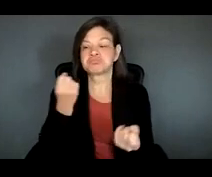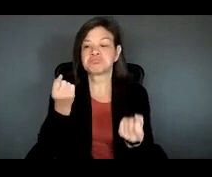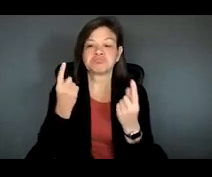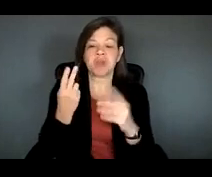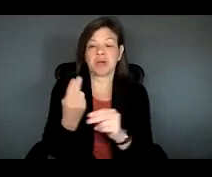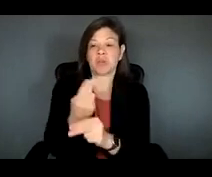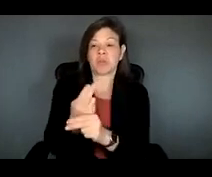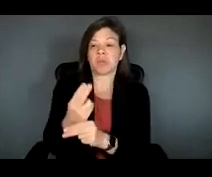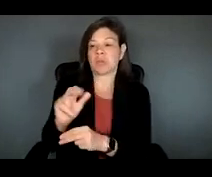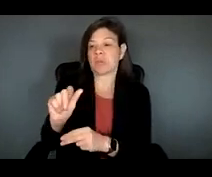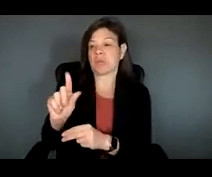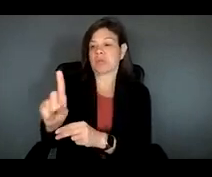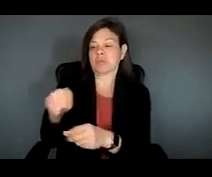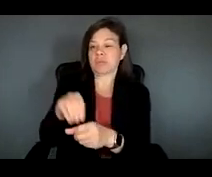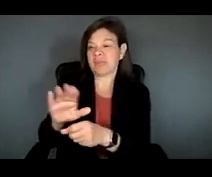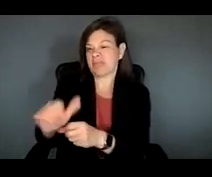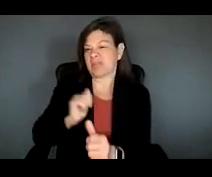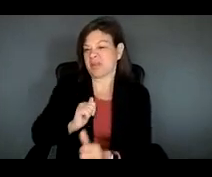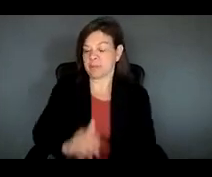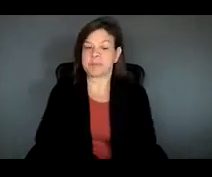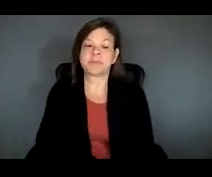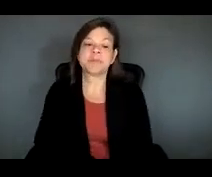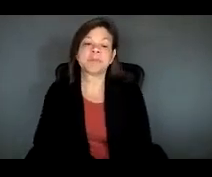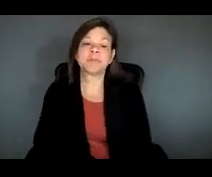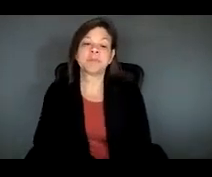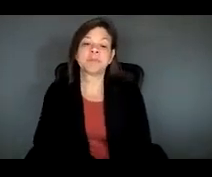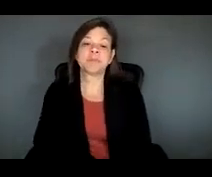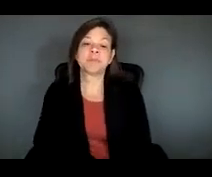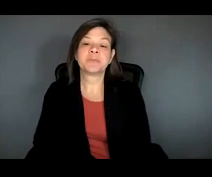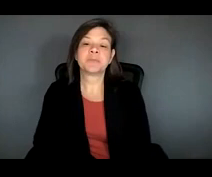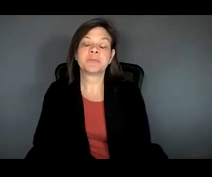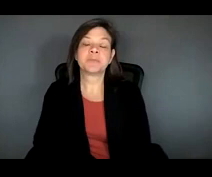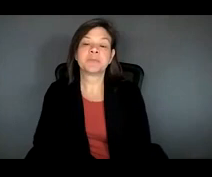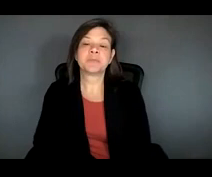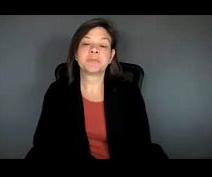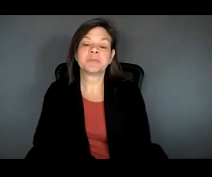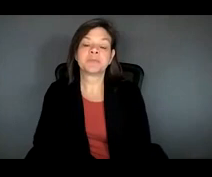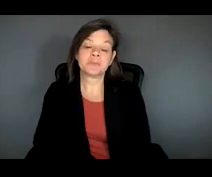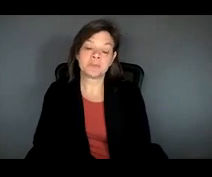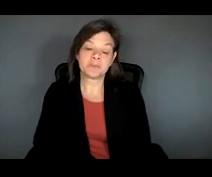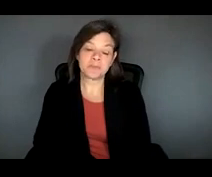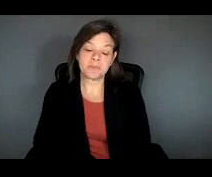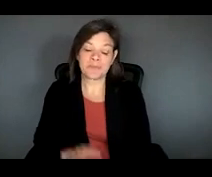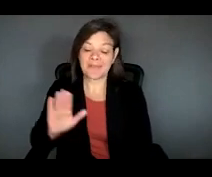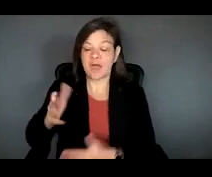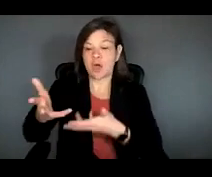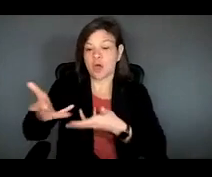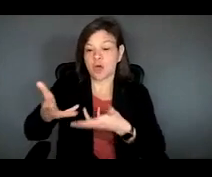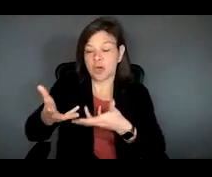assistive listening in their theater. And they're interactive or engagement portion